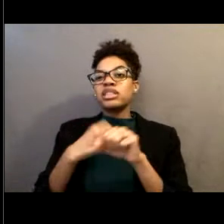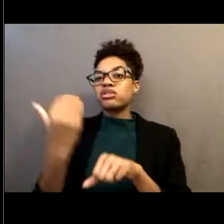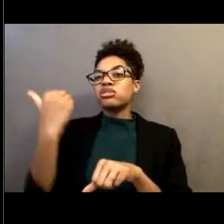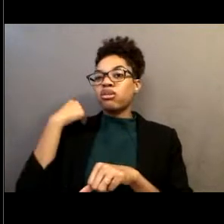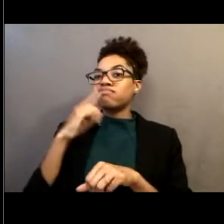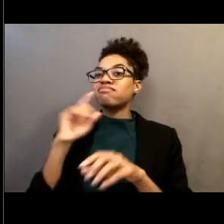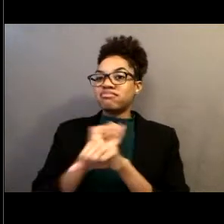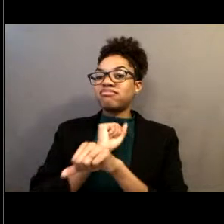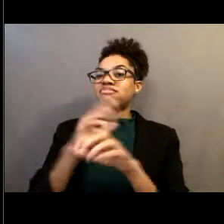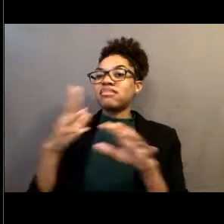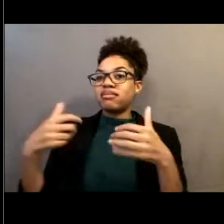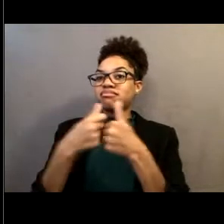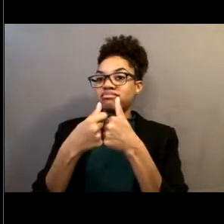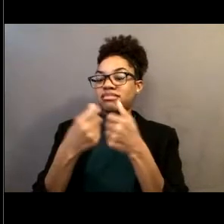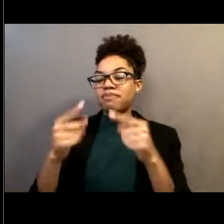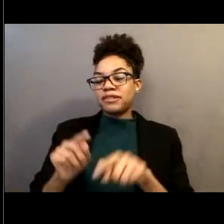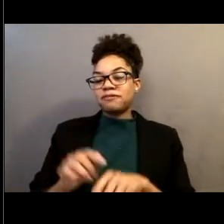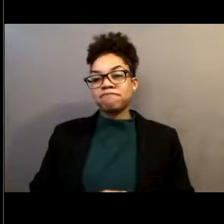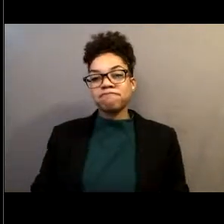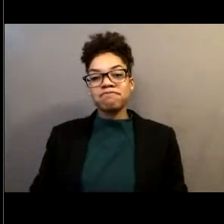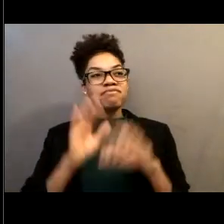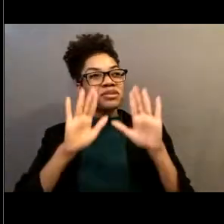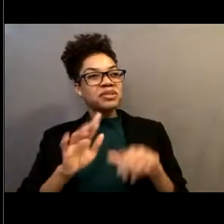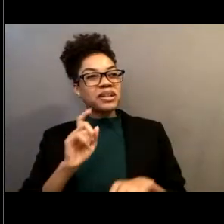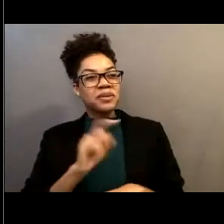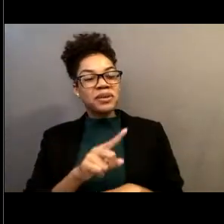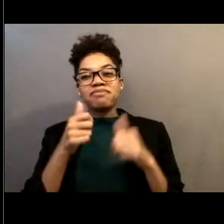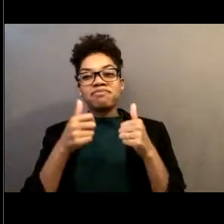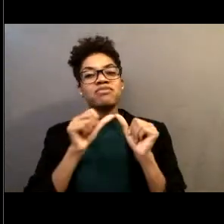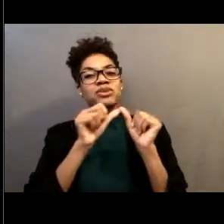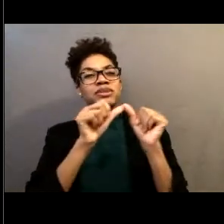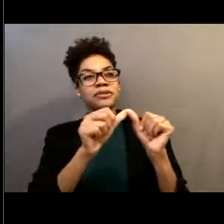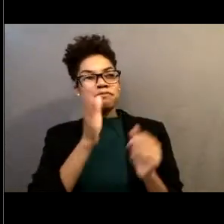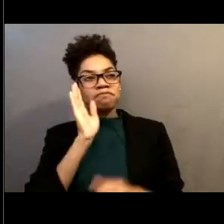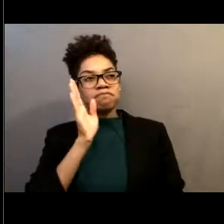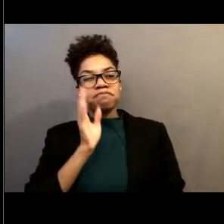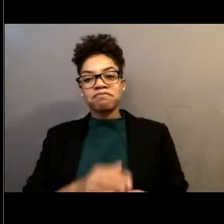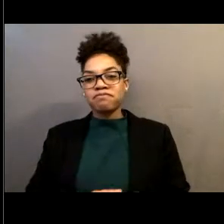Great questions guys. That's a good place to let you continue. Yep. Okay.